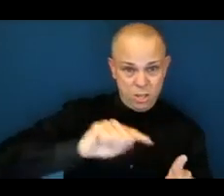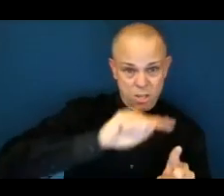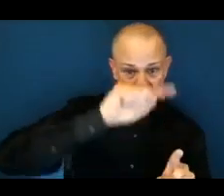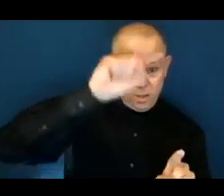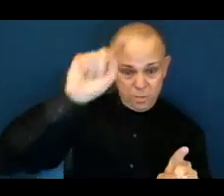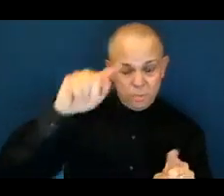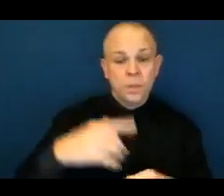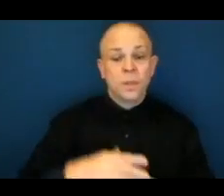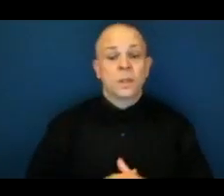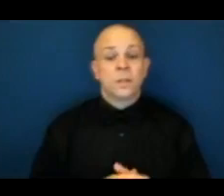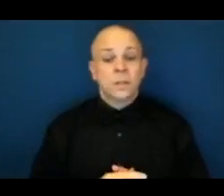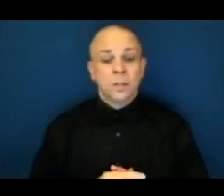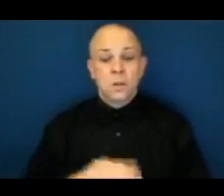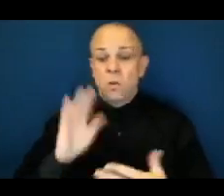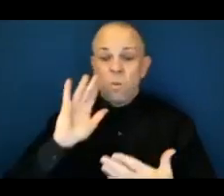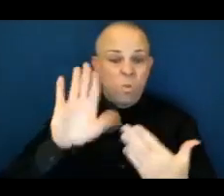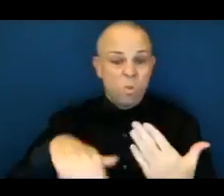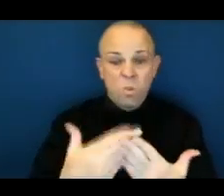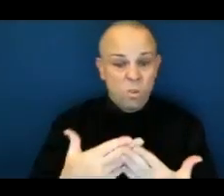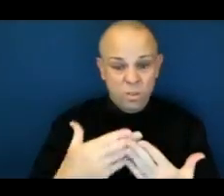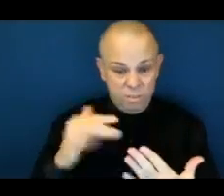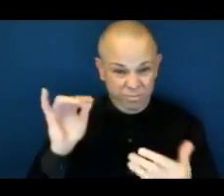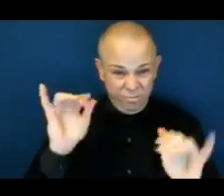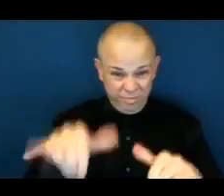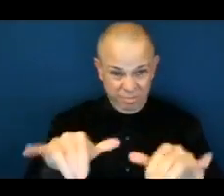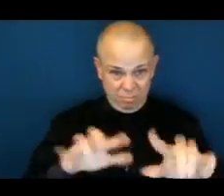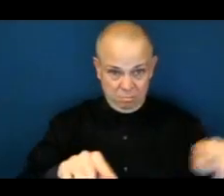what we're currently doing is working that with our hand crews